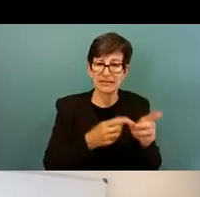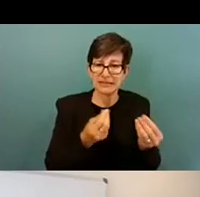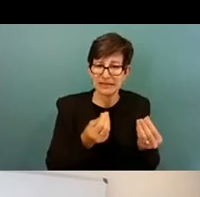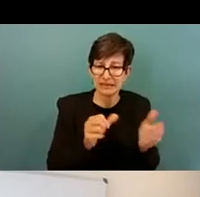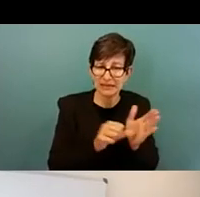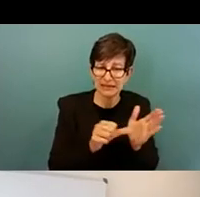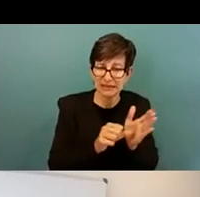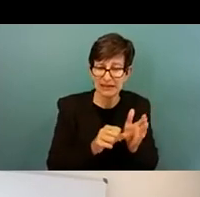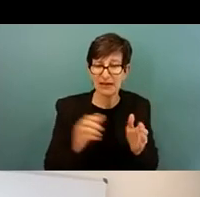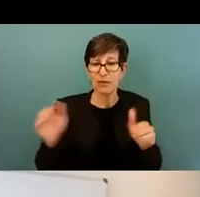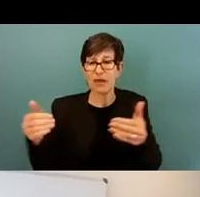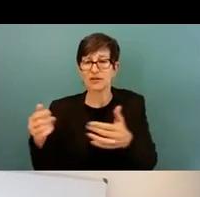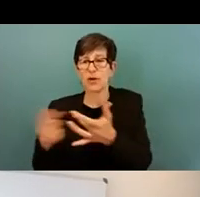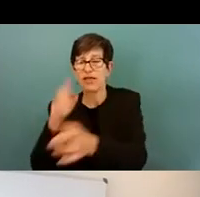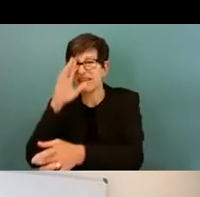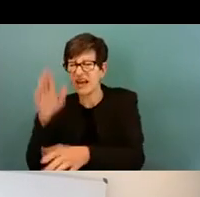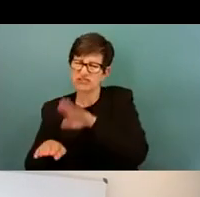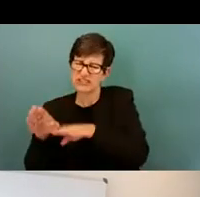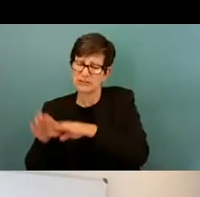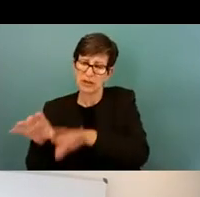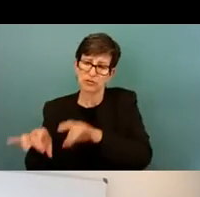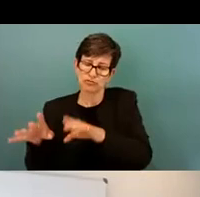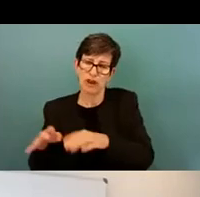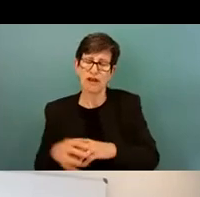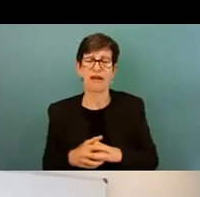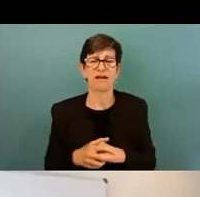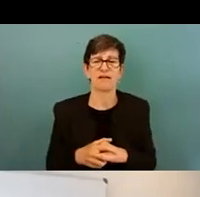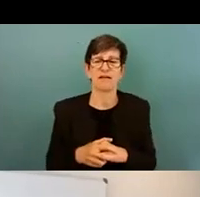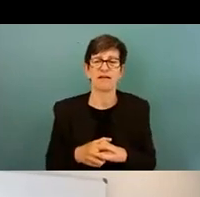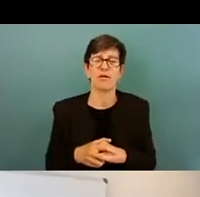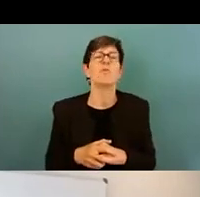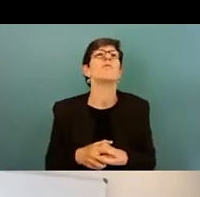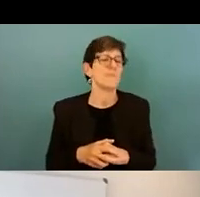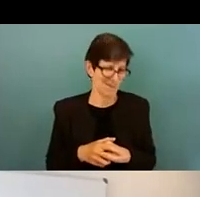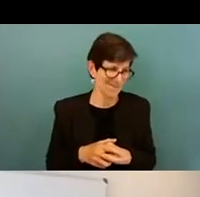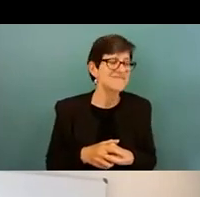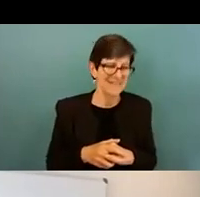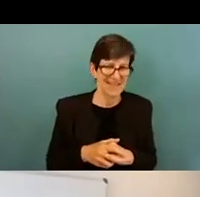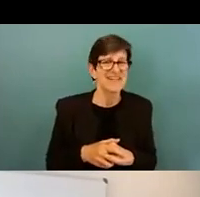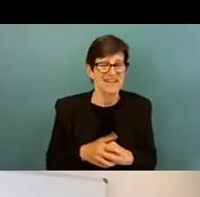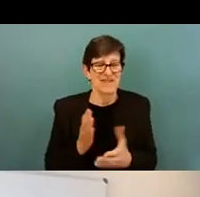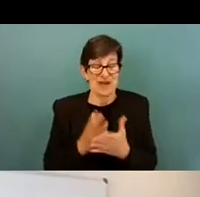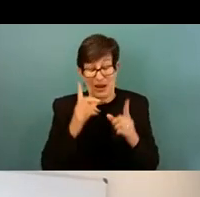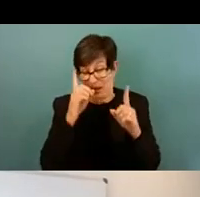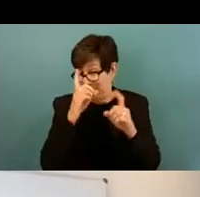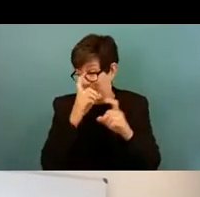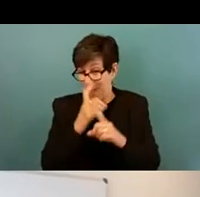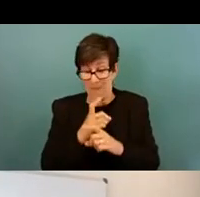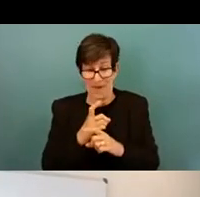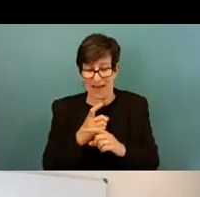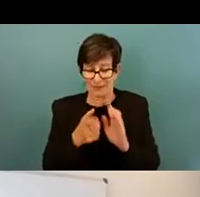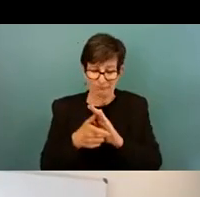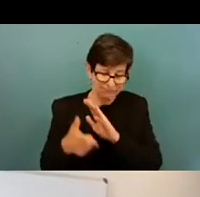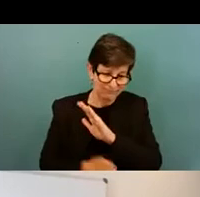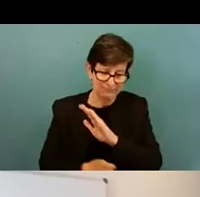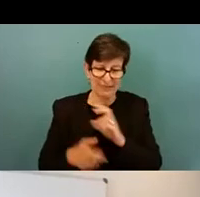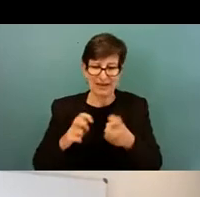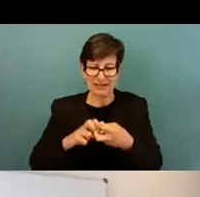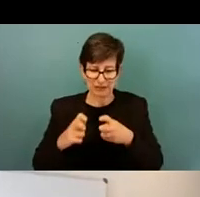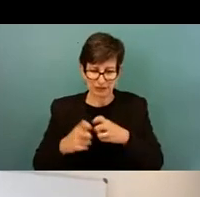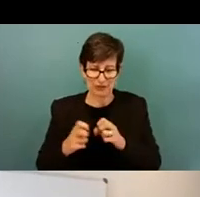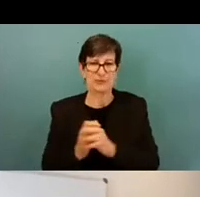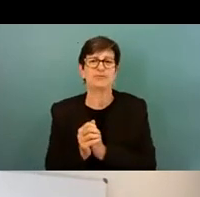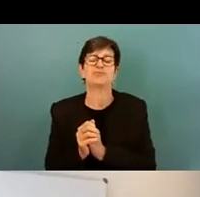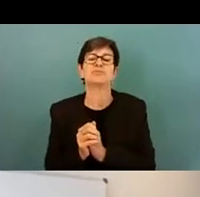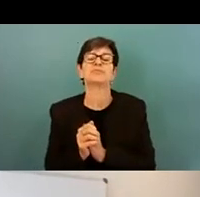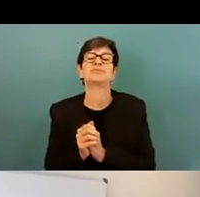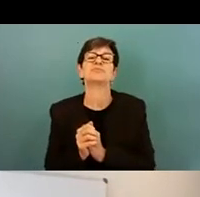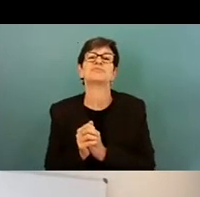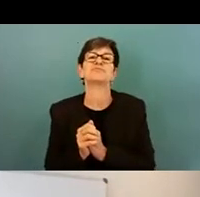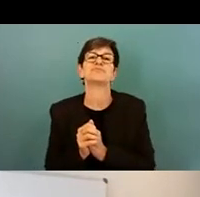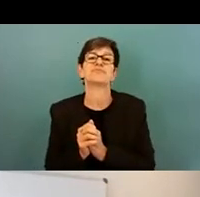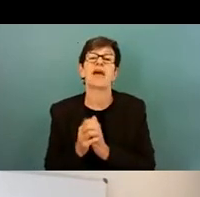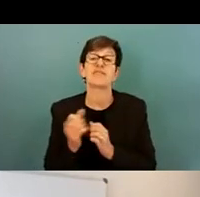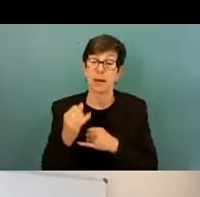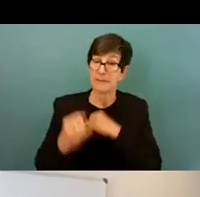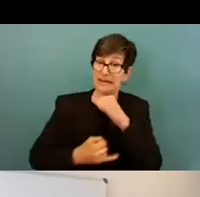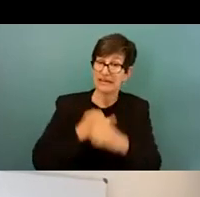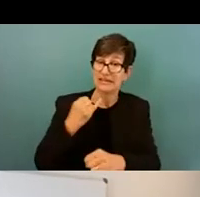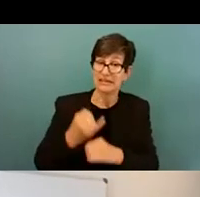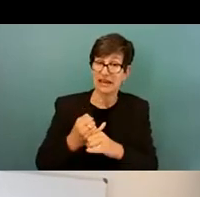Yeah, look, it's a really complex issue. We, there is international data on some measures